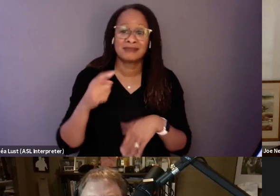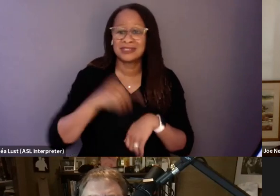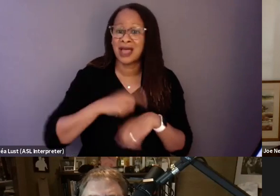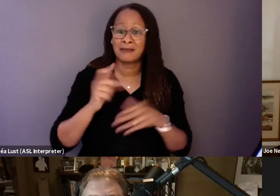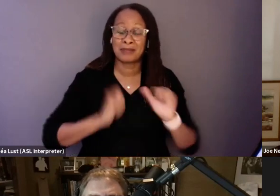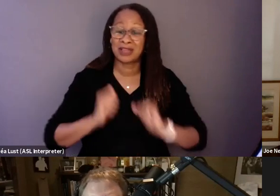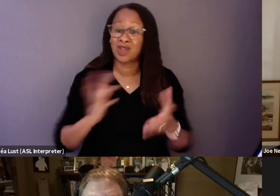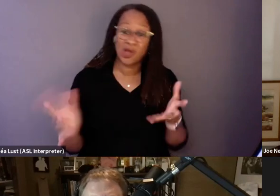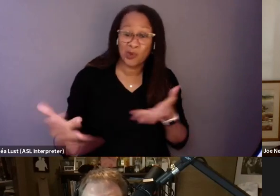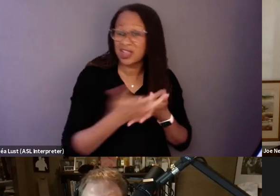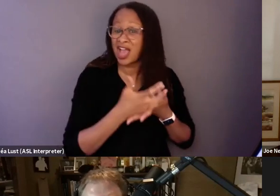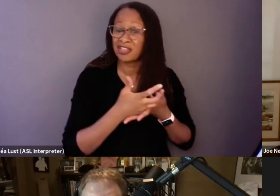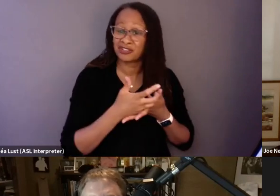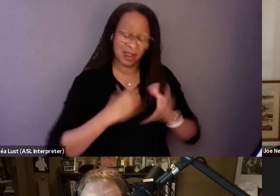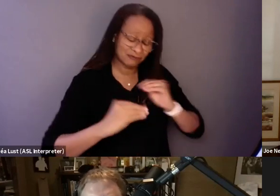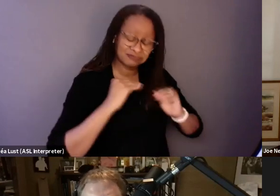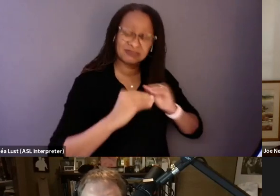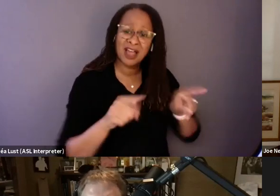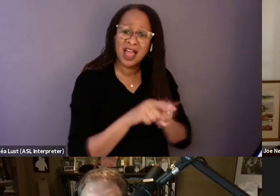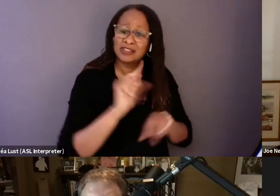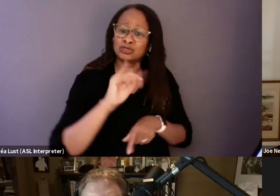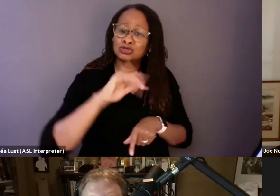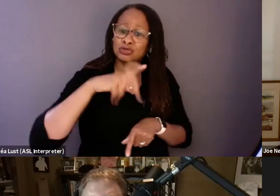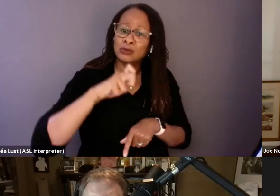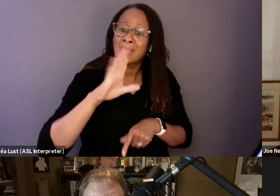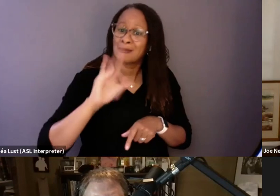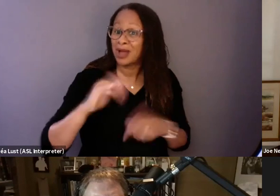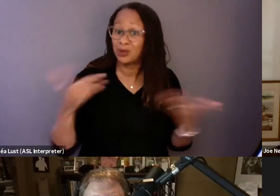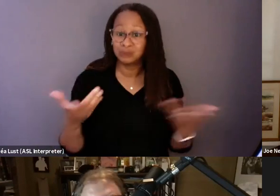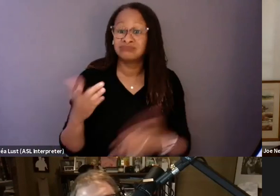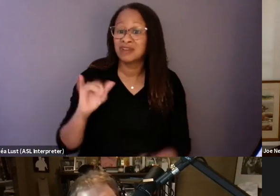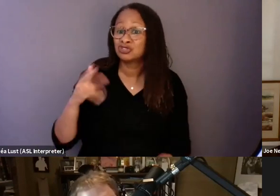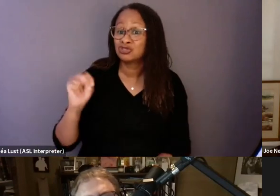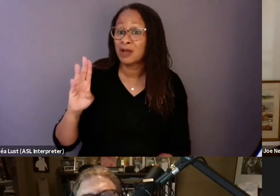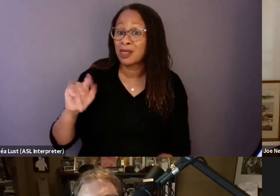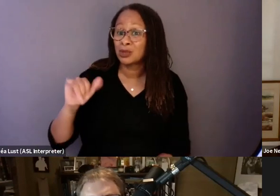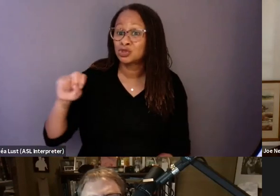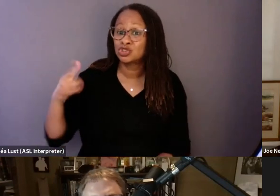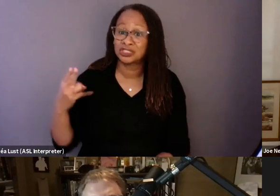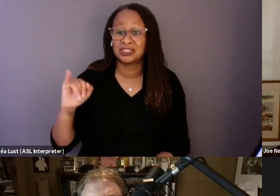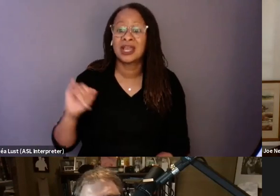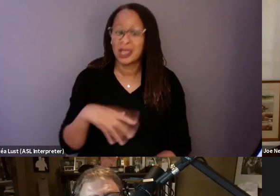and refined as a troop by John Belushi and we tell that story in the film and you see it